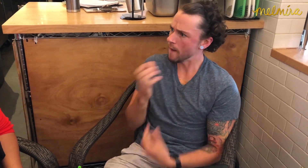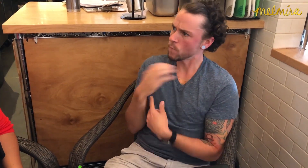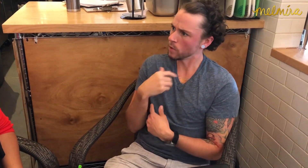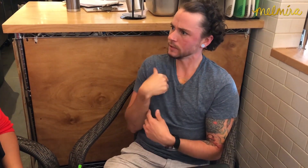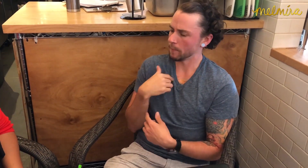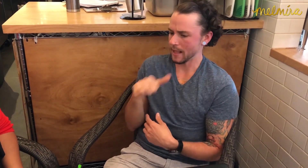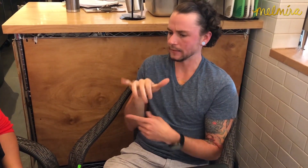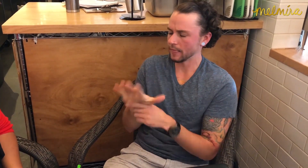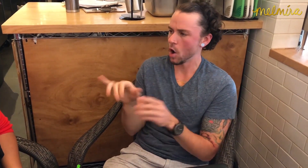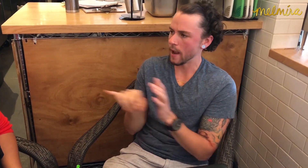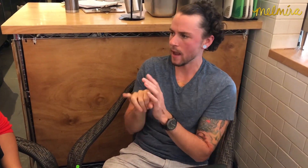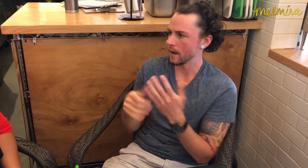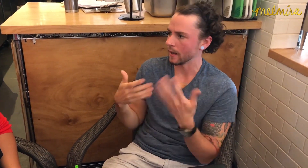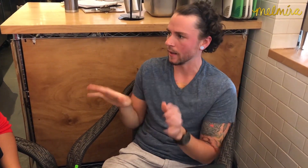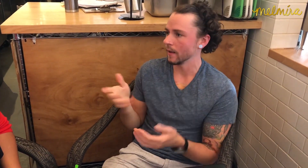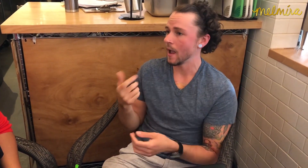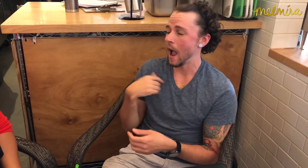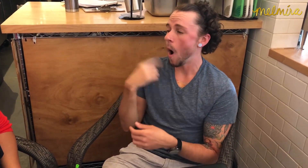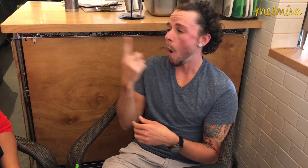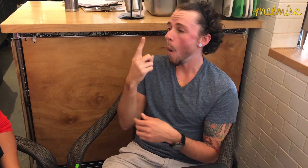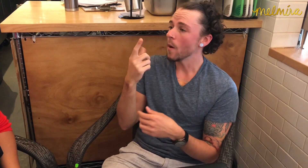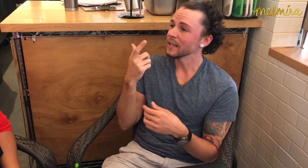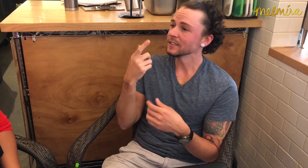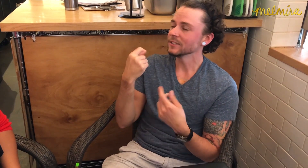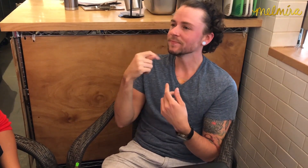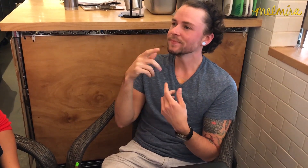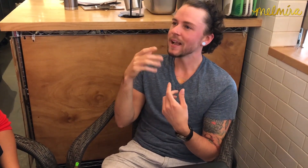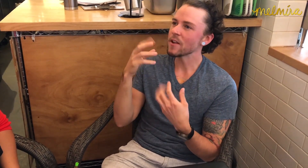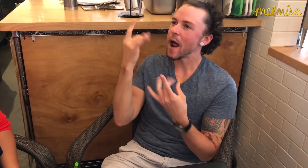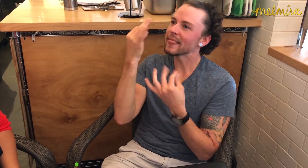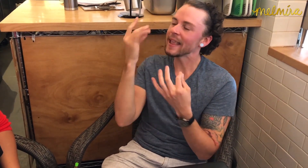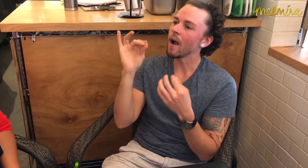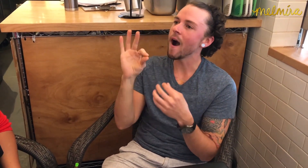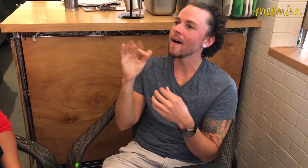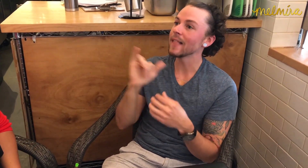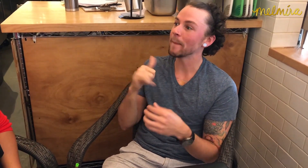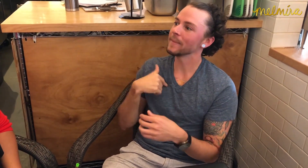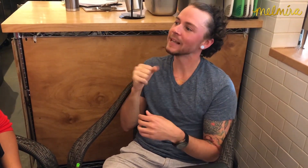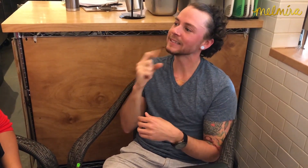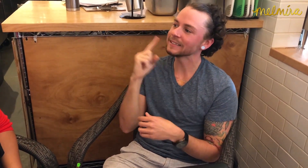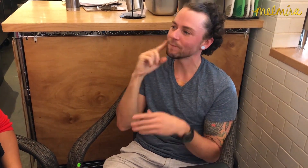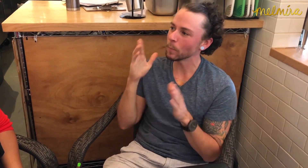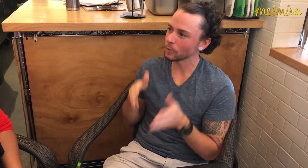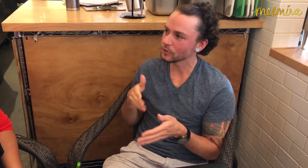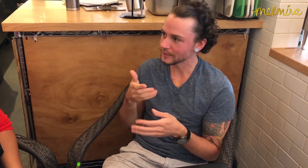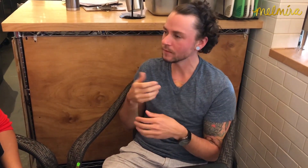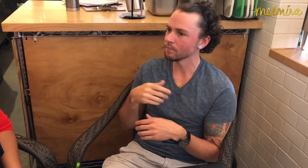Try to think of me as a deaf person.